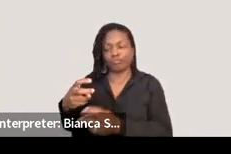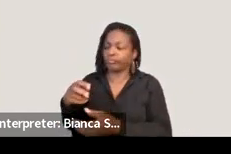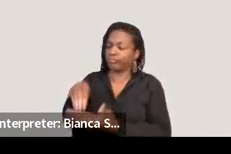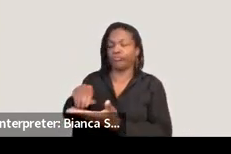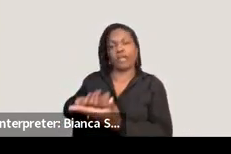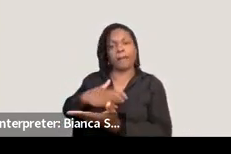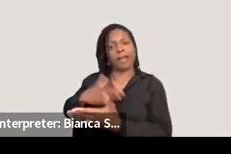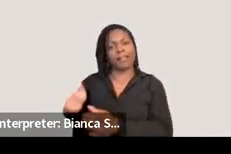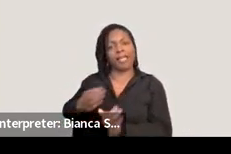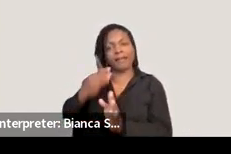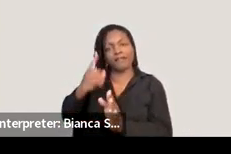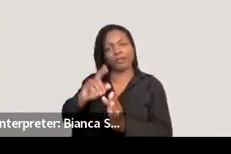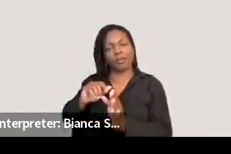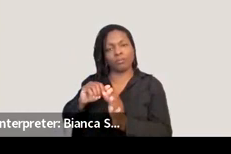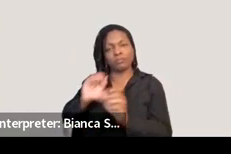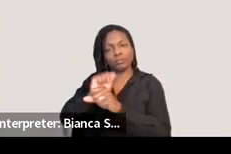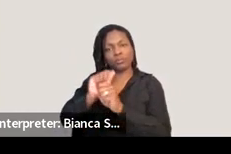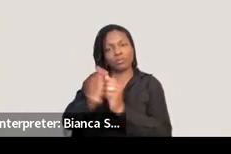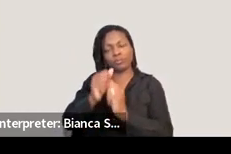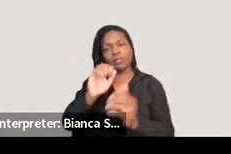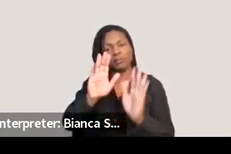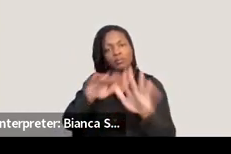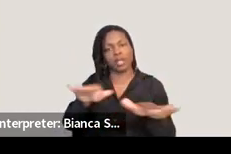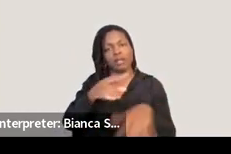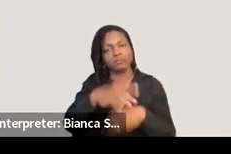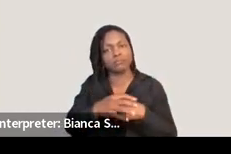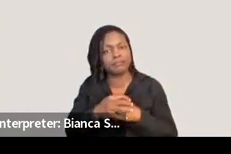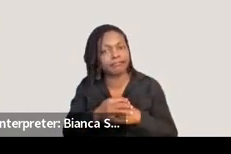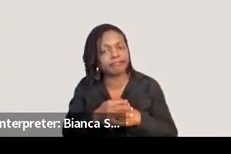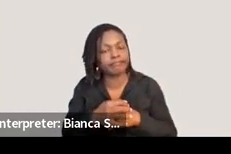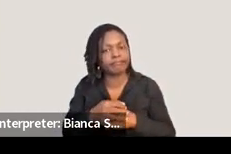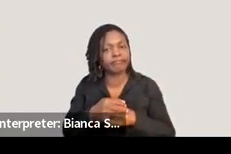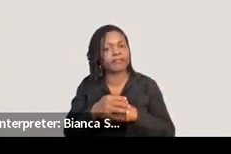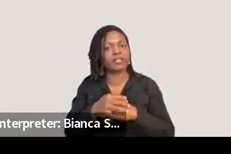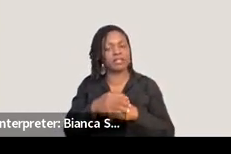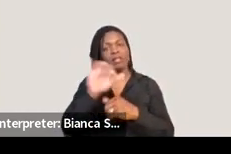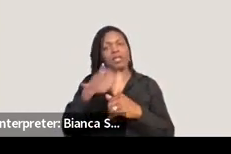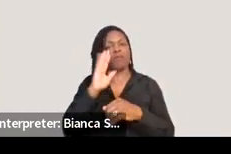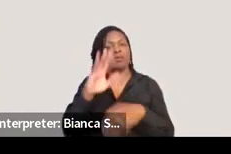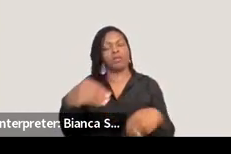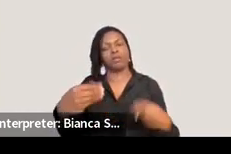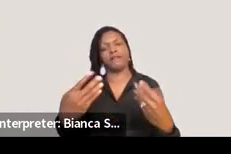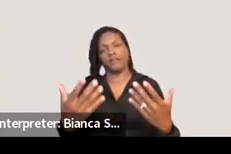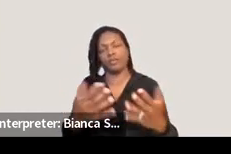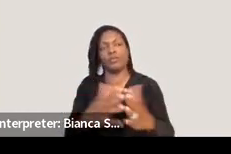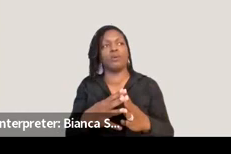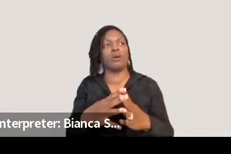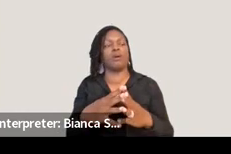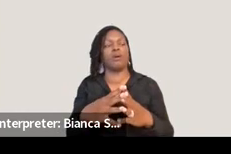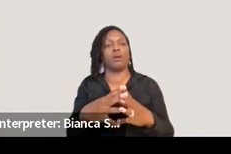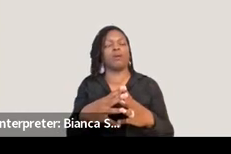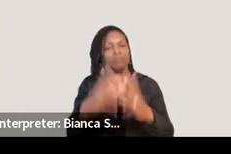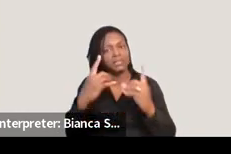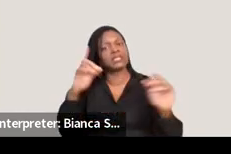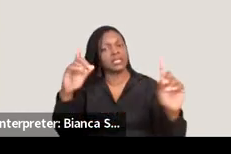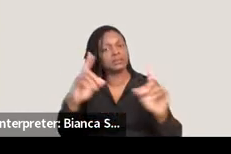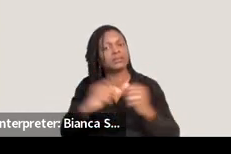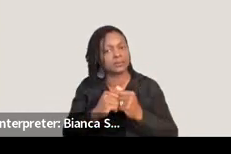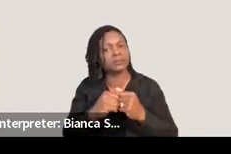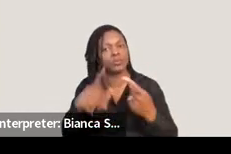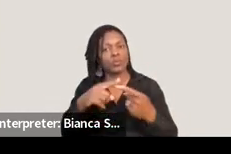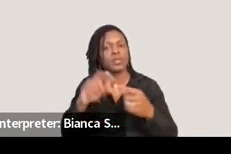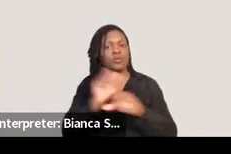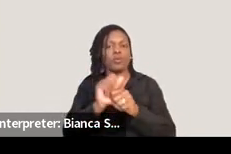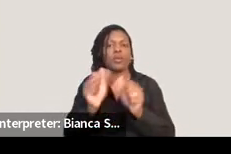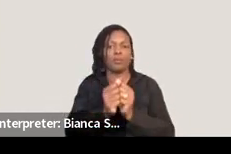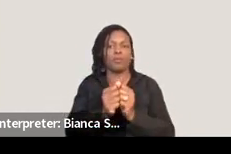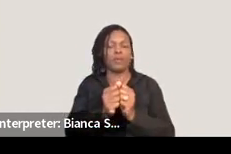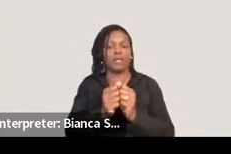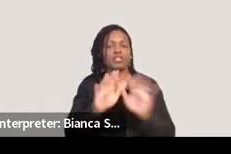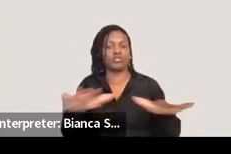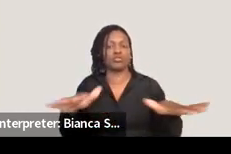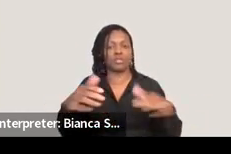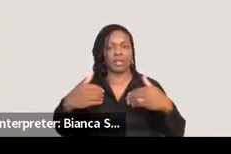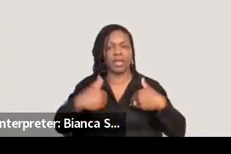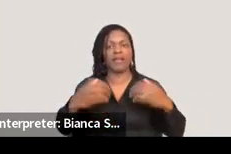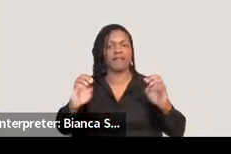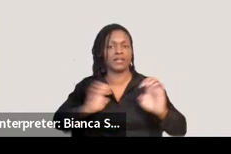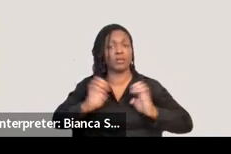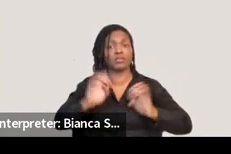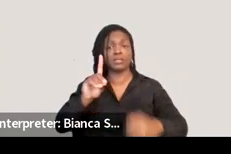And that in itself. Will give you. Some success when working with individuals with emotional disabilities. That concludes my presentation.